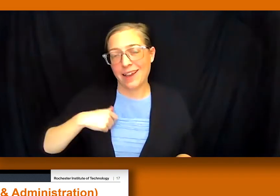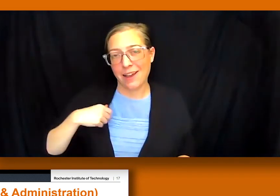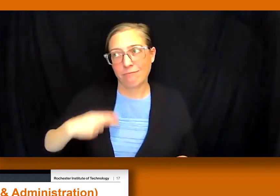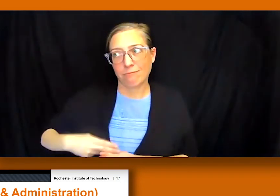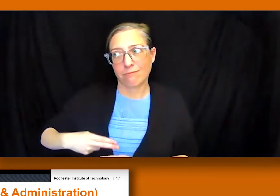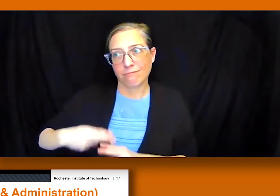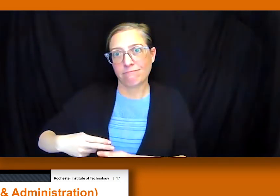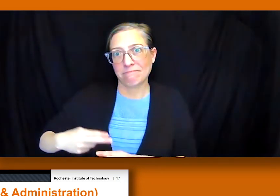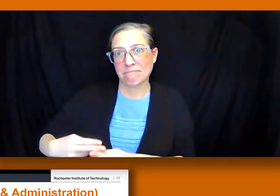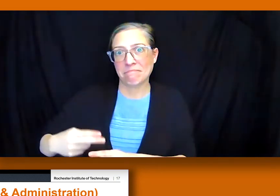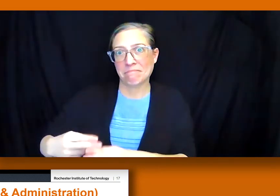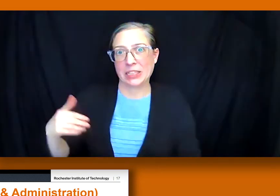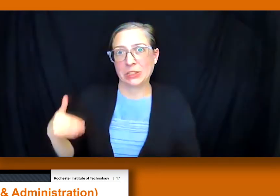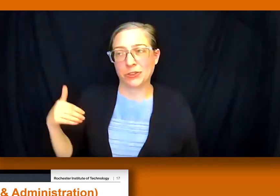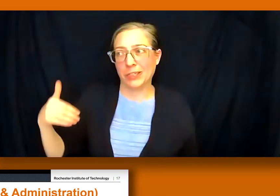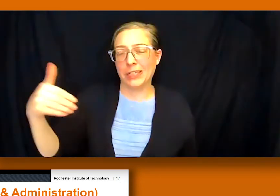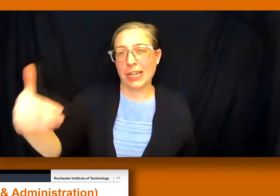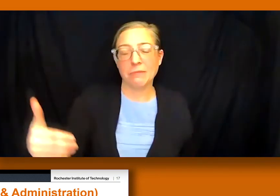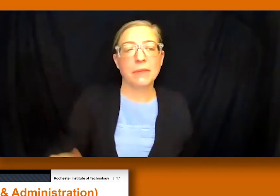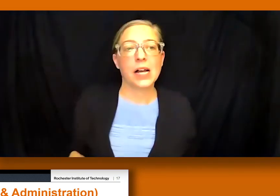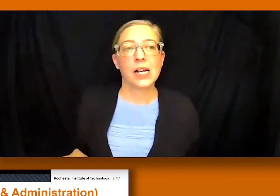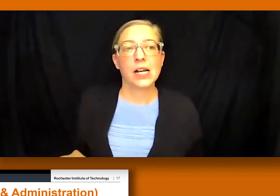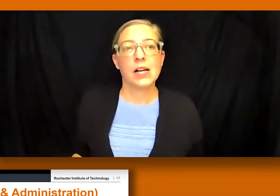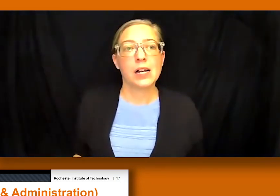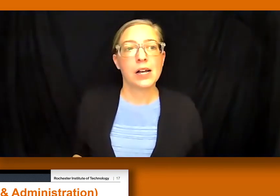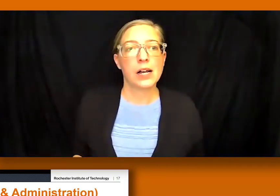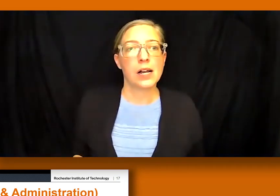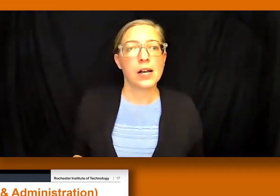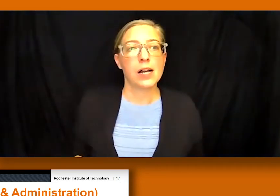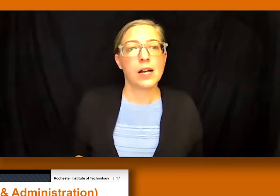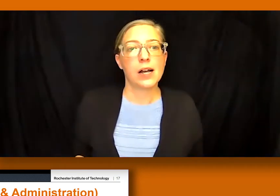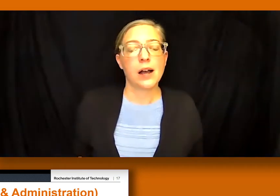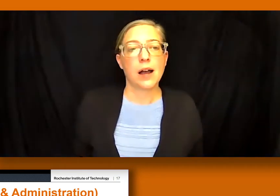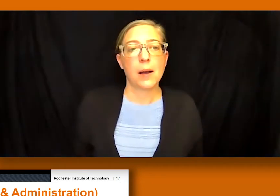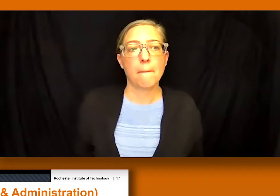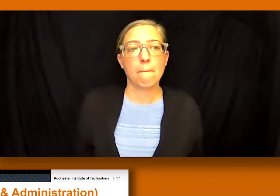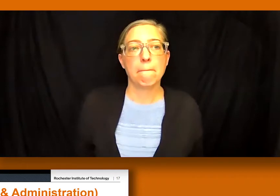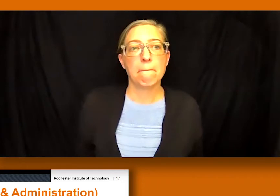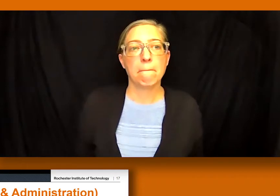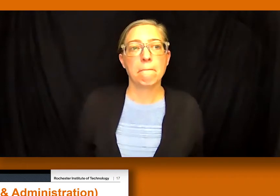Um...but these FNA costs are calculated